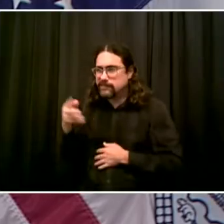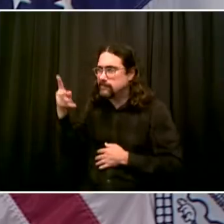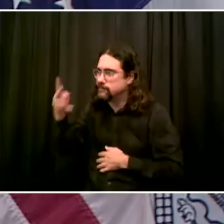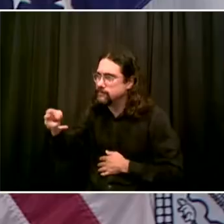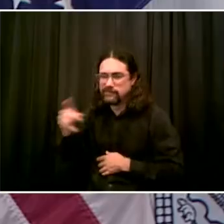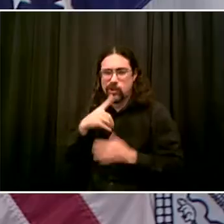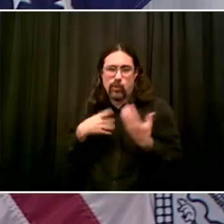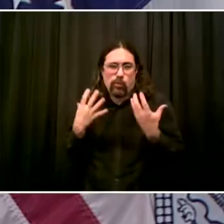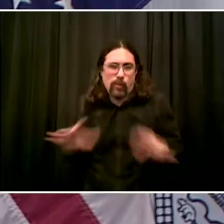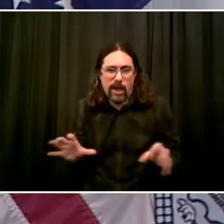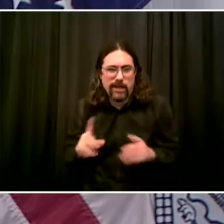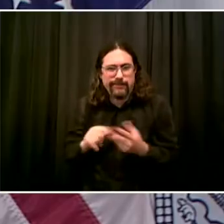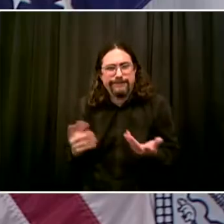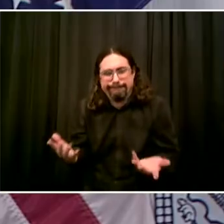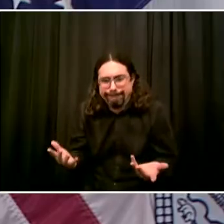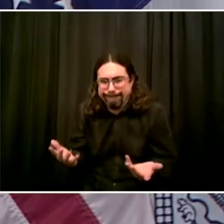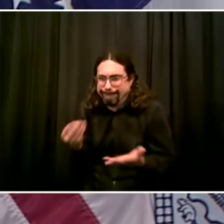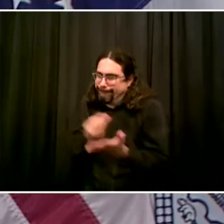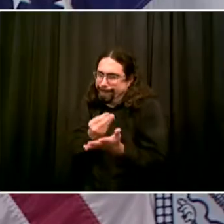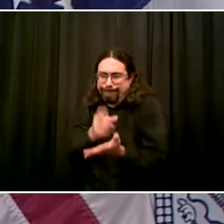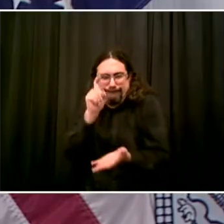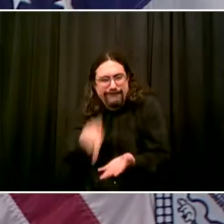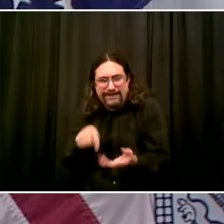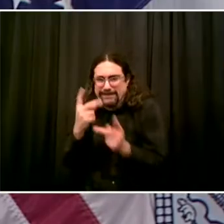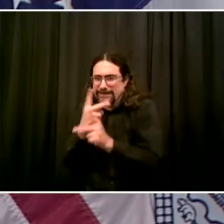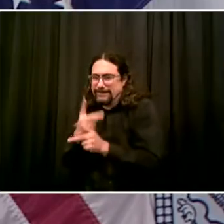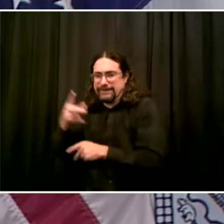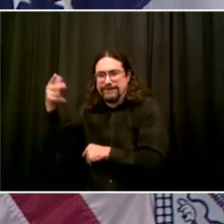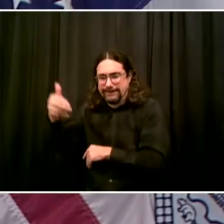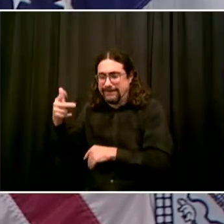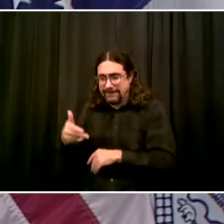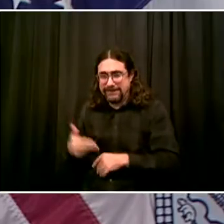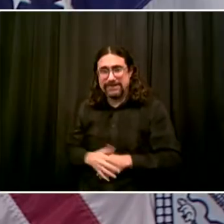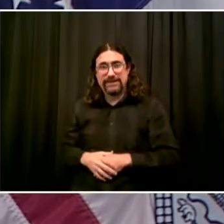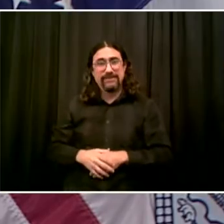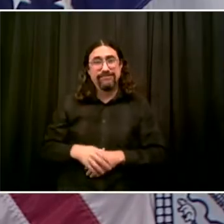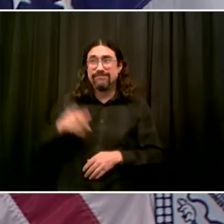SA TIMULUS, IT IS GOING TO BE REALLY, REALLY TROUBLING WITH WHAT IT WILL MEAN FOR THE TCIY.